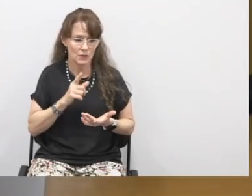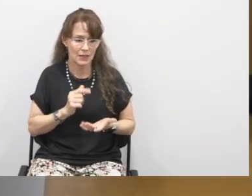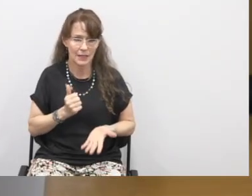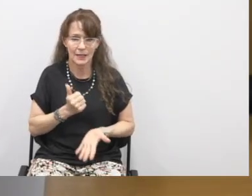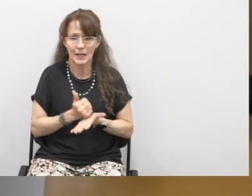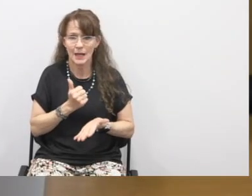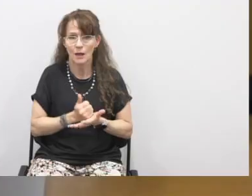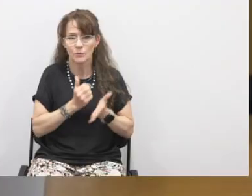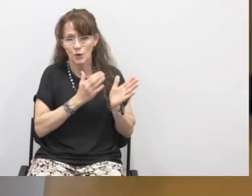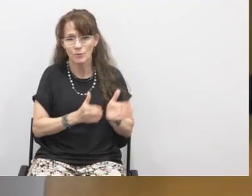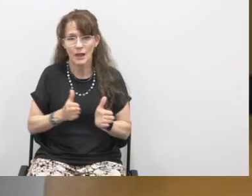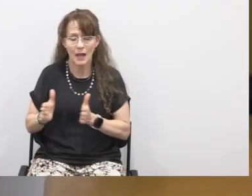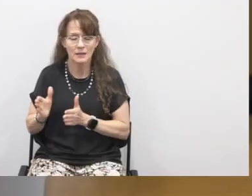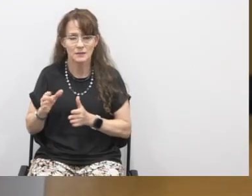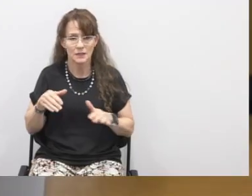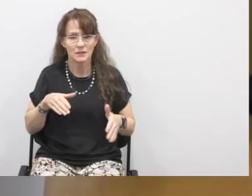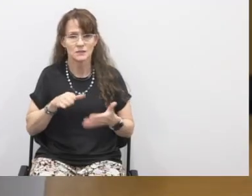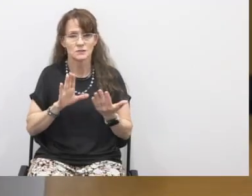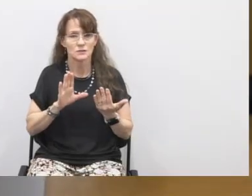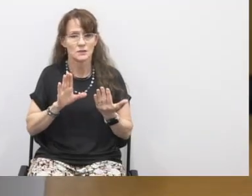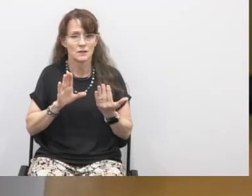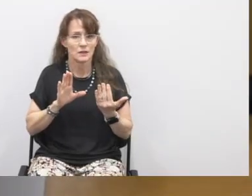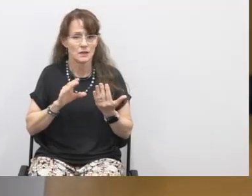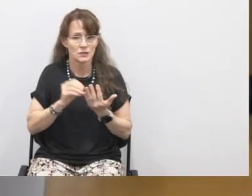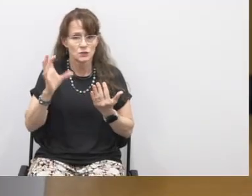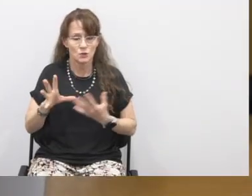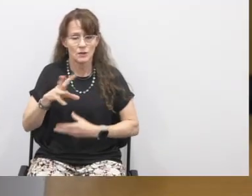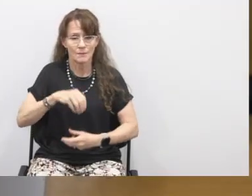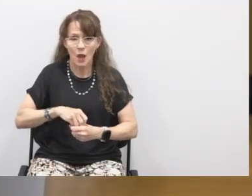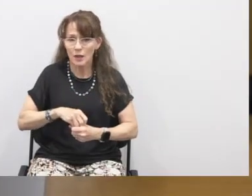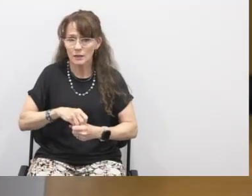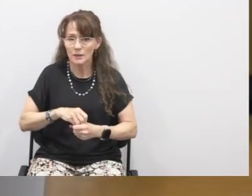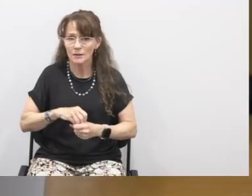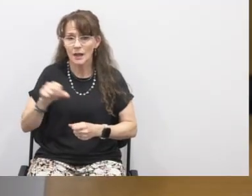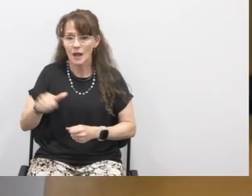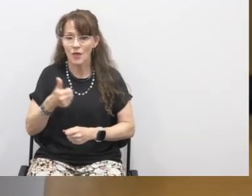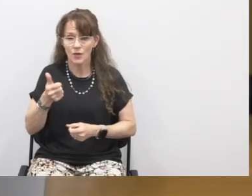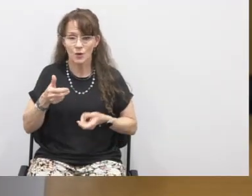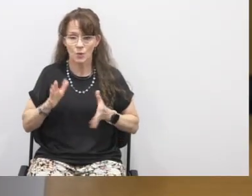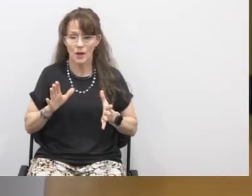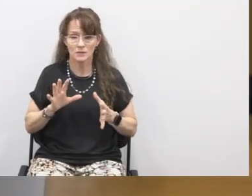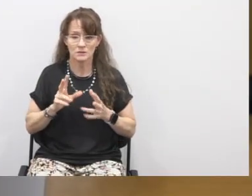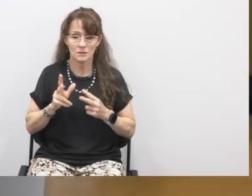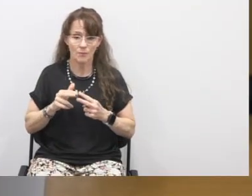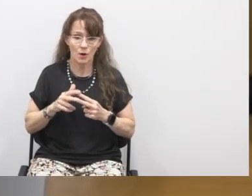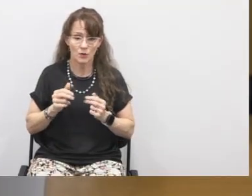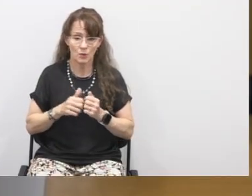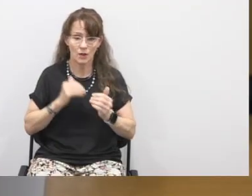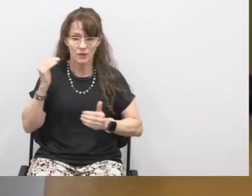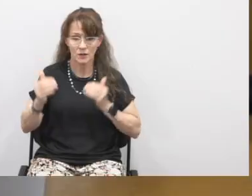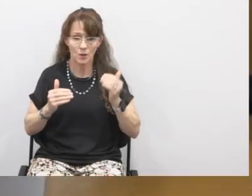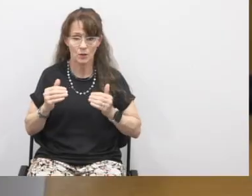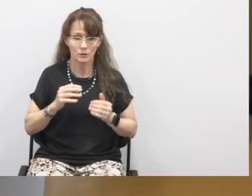how you were addressing student belonging. And then if there's any other ways that you have partnered with adults from Jordan, from McBride,